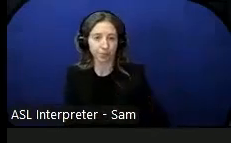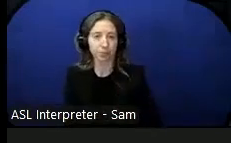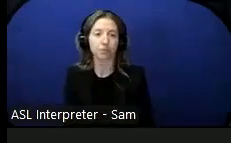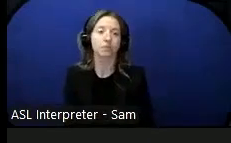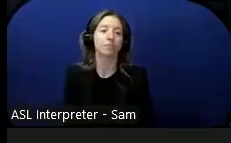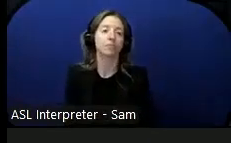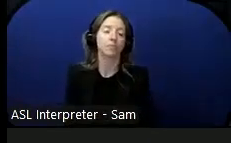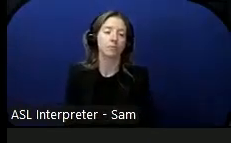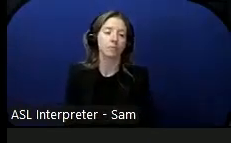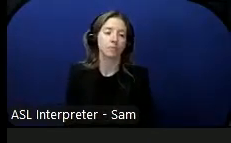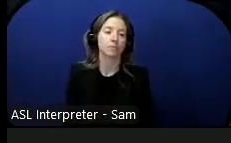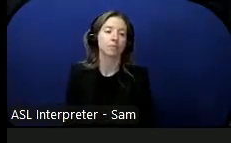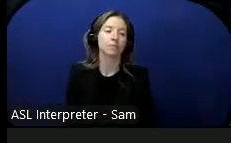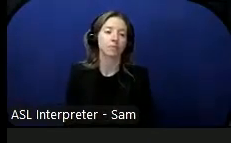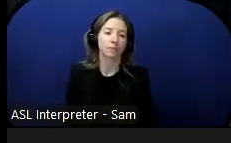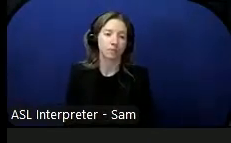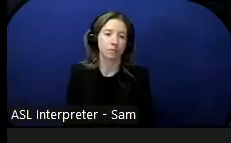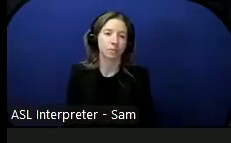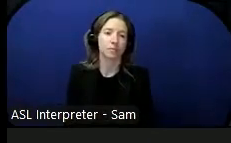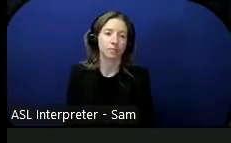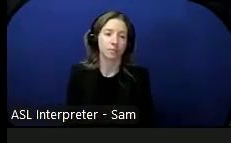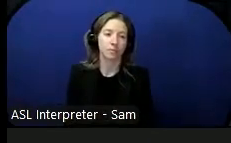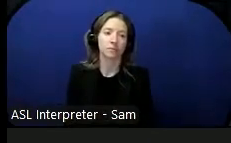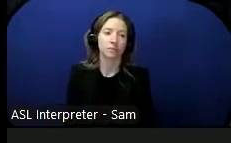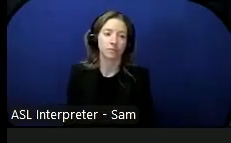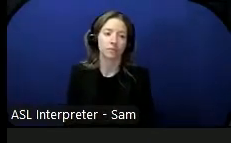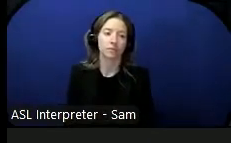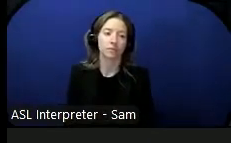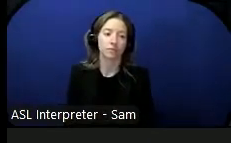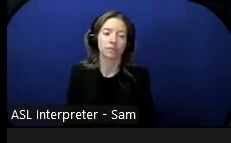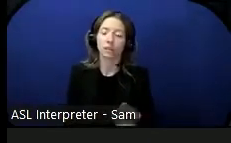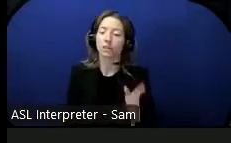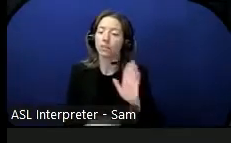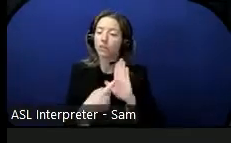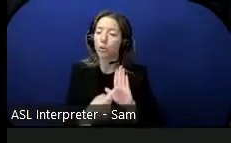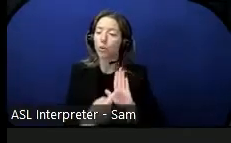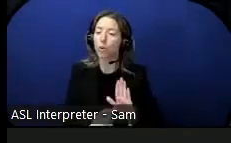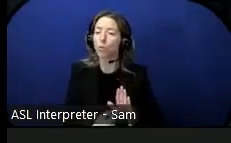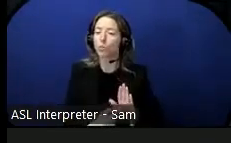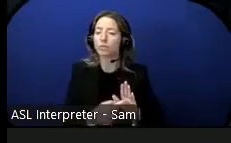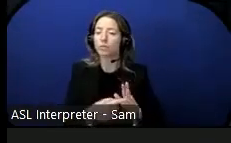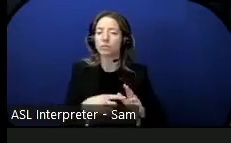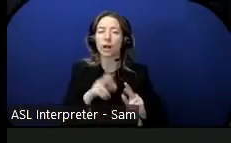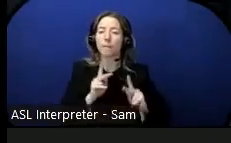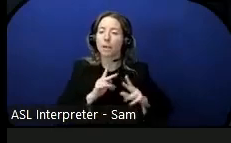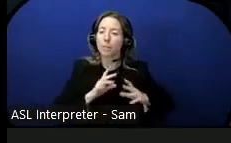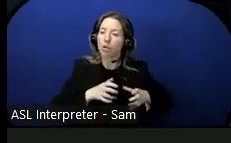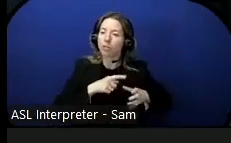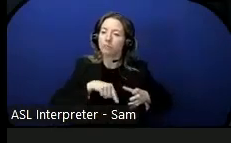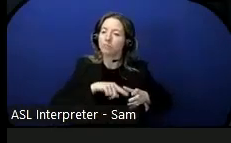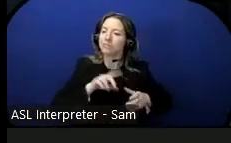people with disabilities interact digitally